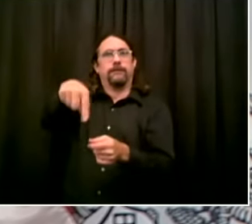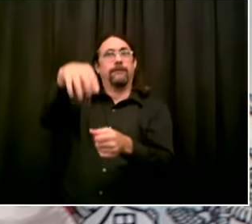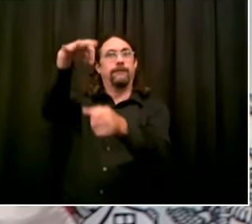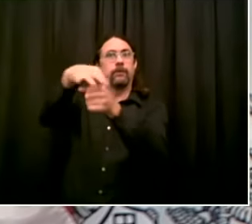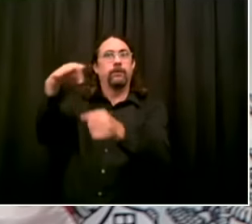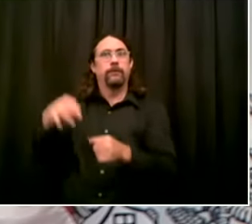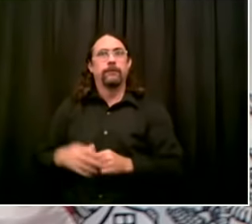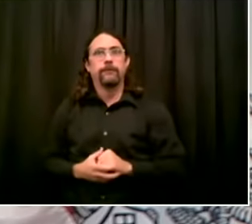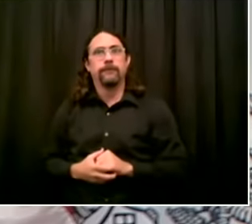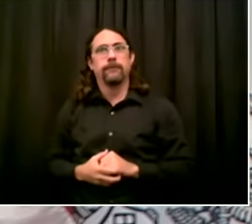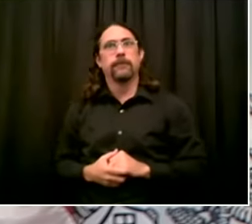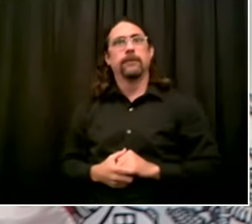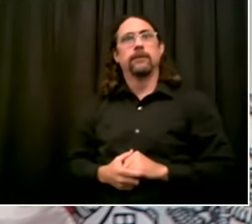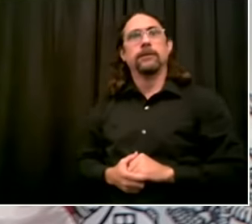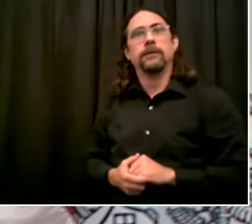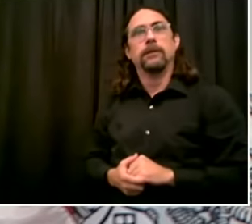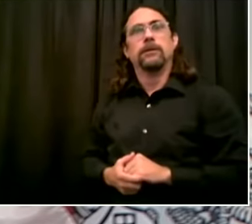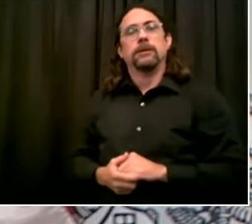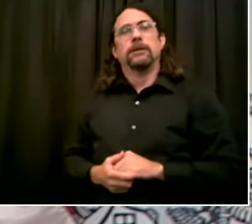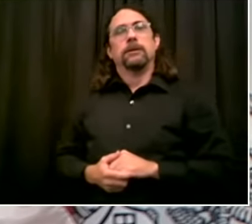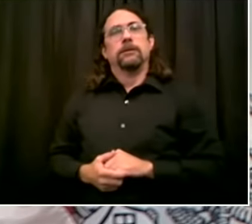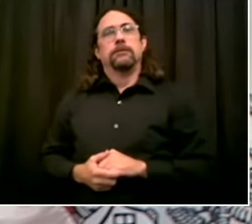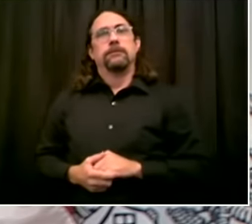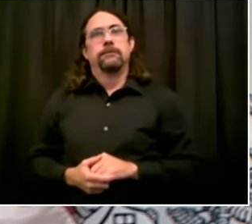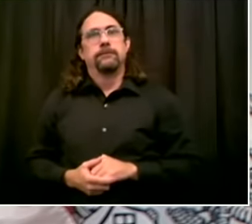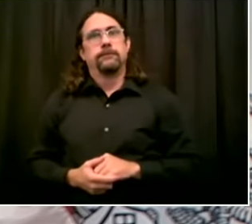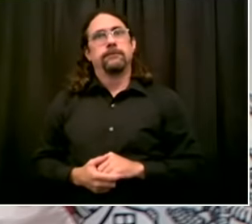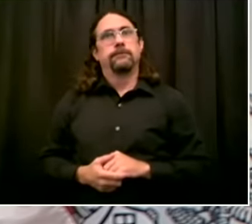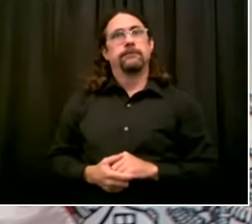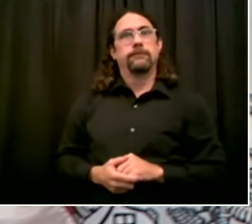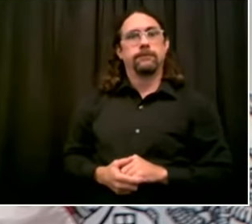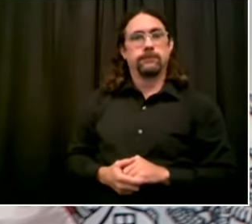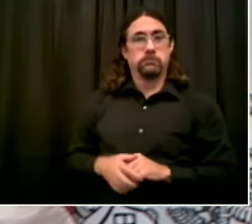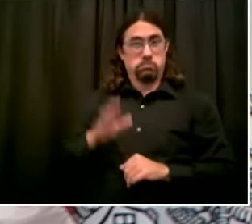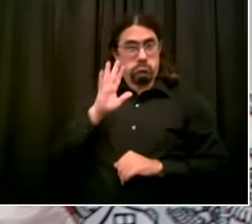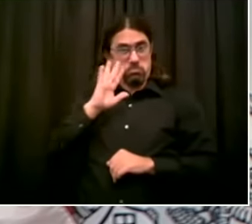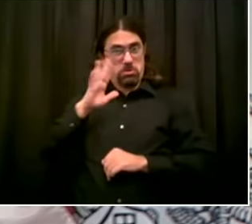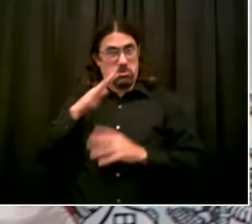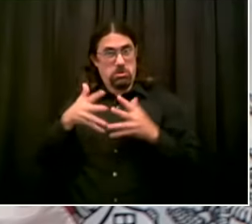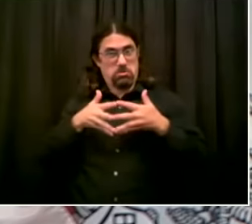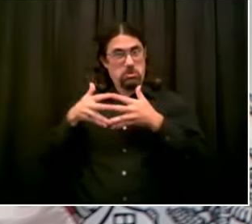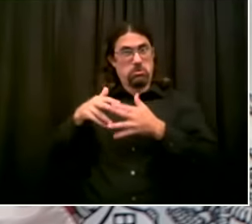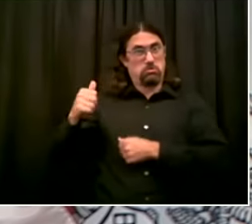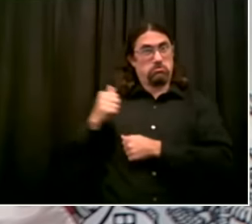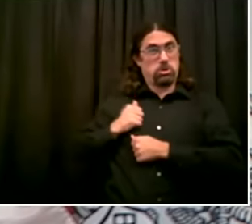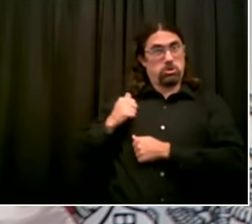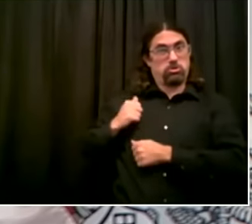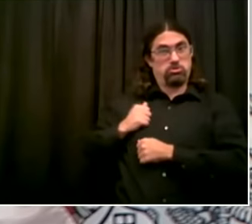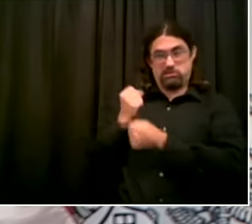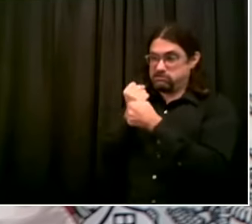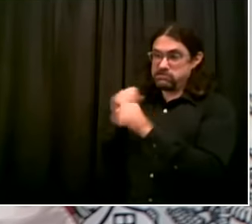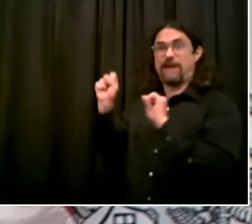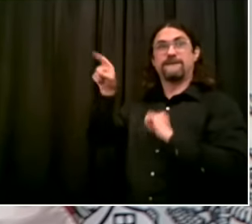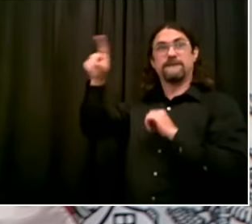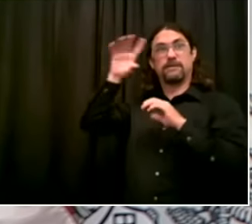ABOUT WHETHER YOU THINK THE ISSUES NOW ARE GIVEN ANY SORT OF CREDENCE TO